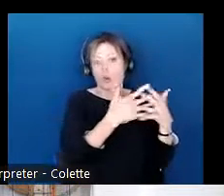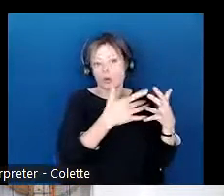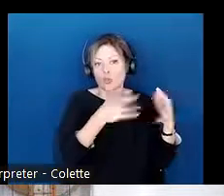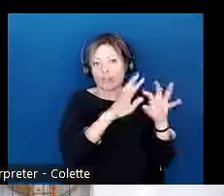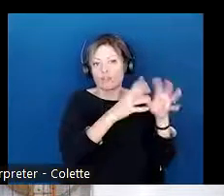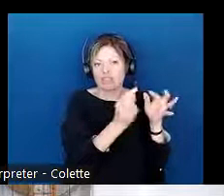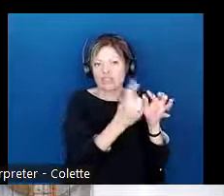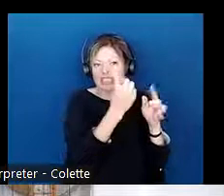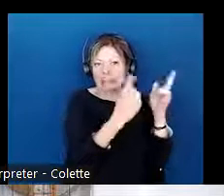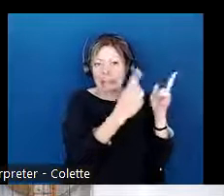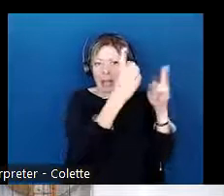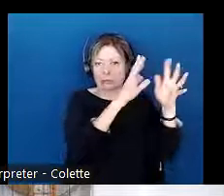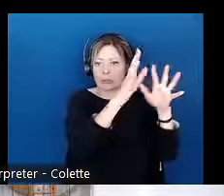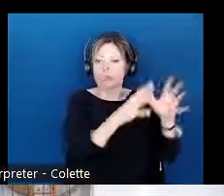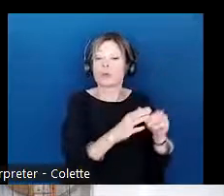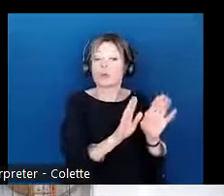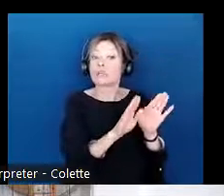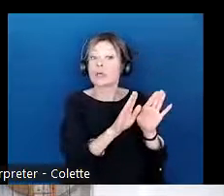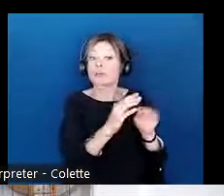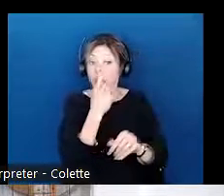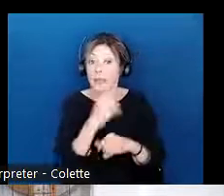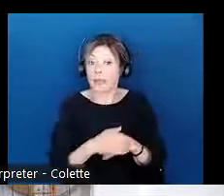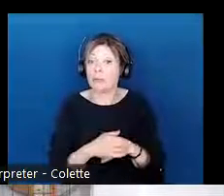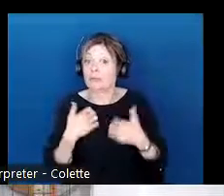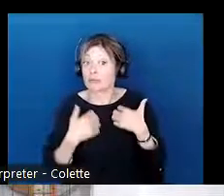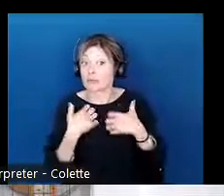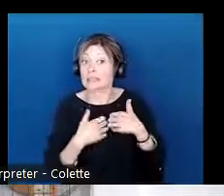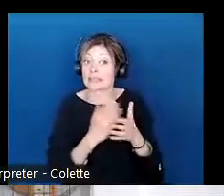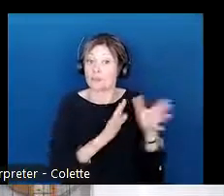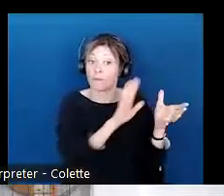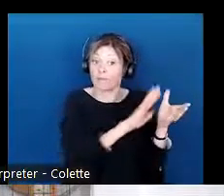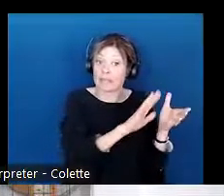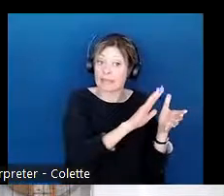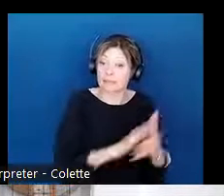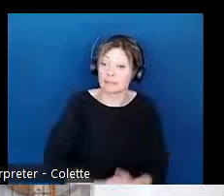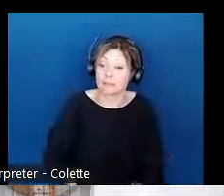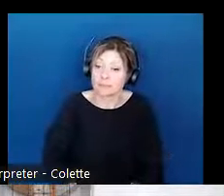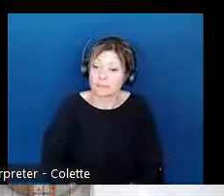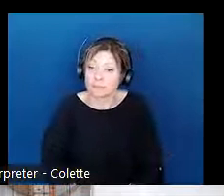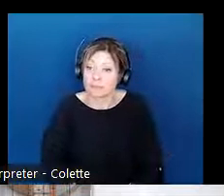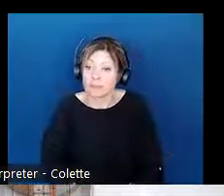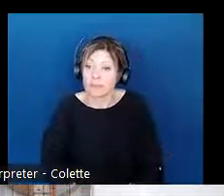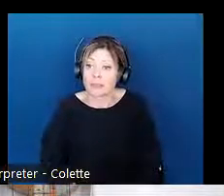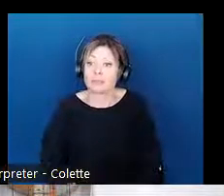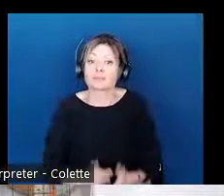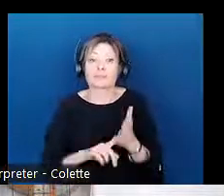out pieces would be really interesting to feel that okay thank you thank you